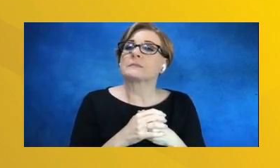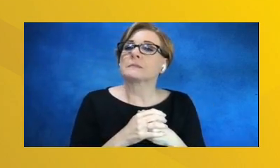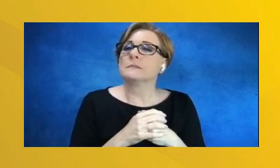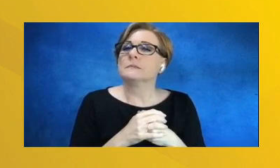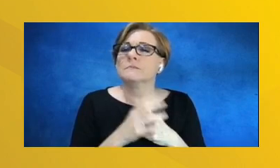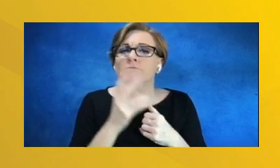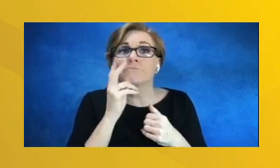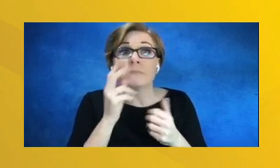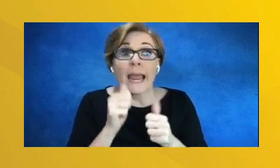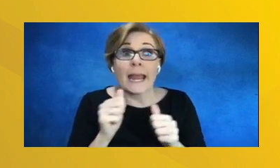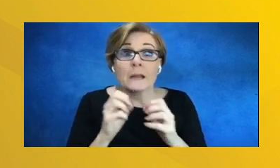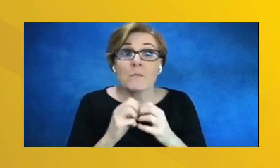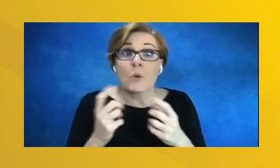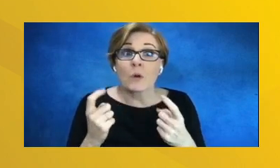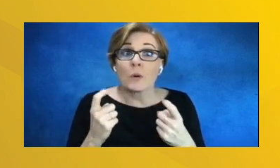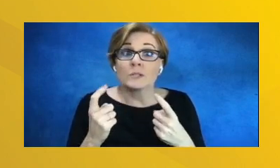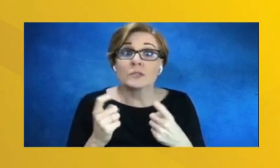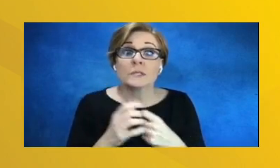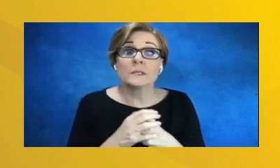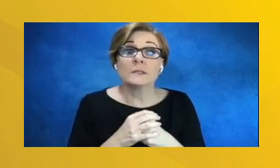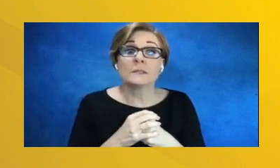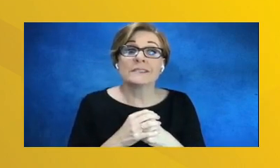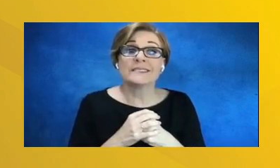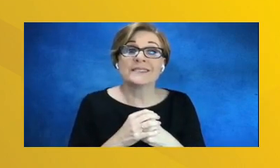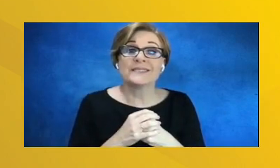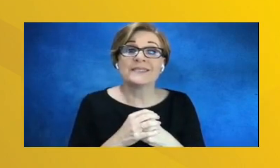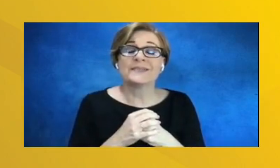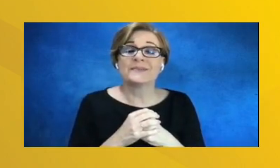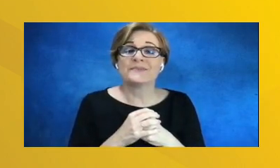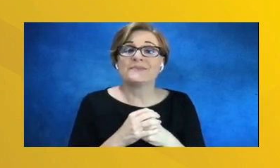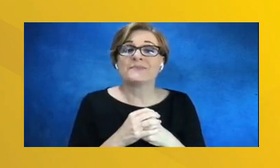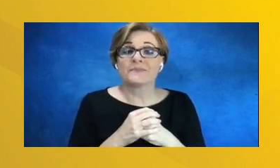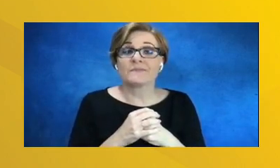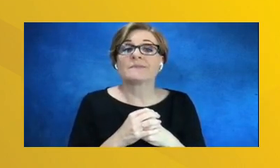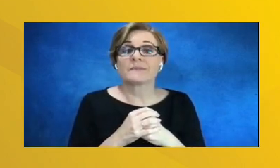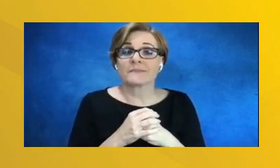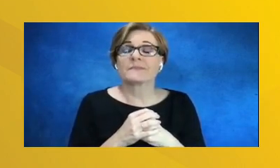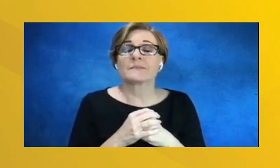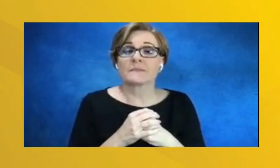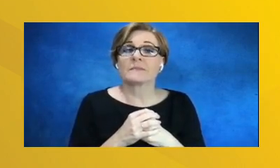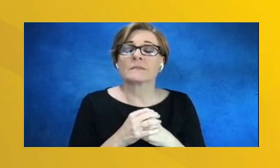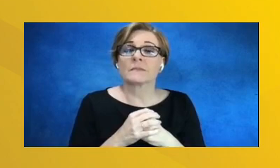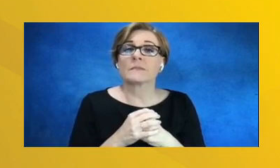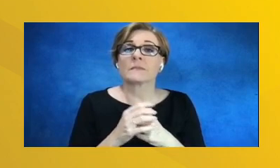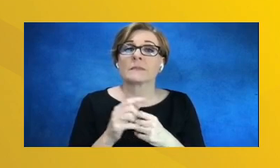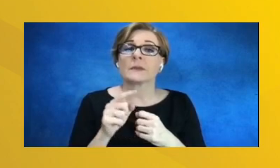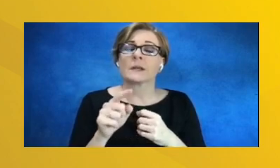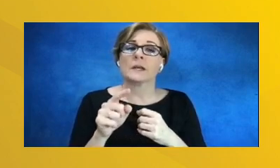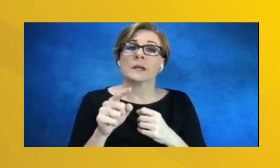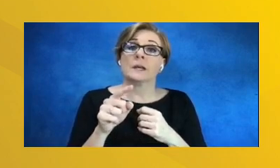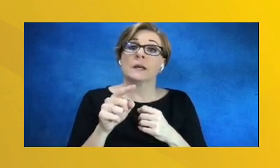But while we wait for those to come in, just to follow up that, as Bethany said, we will